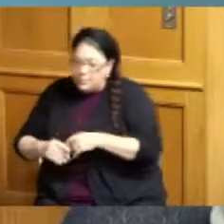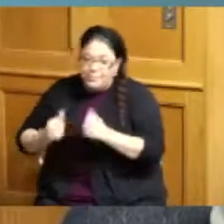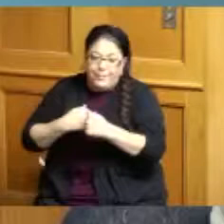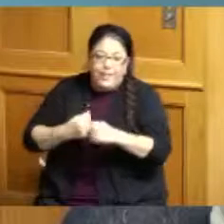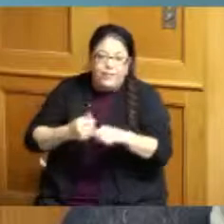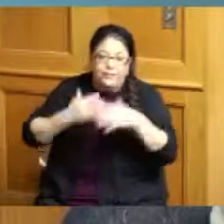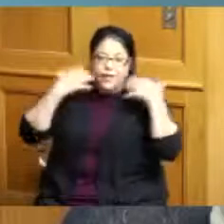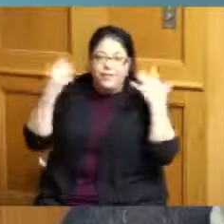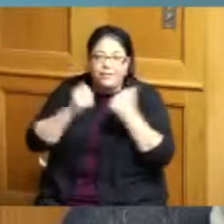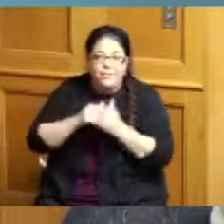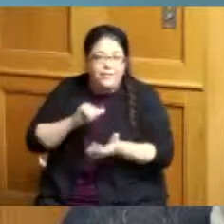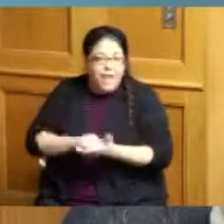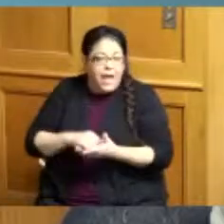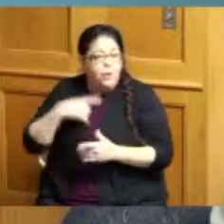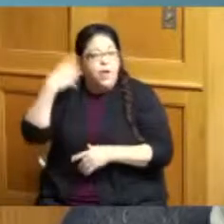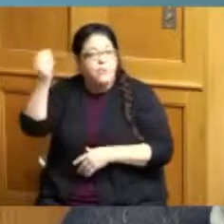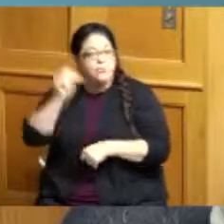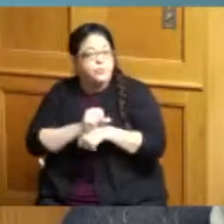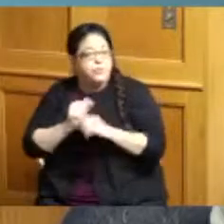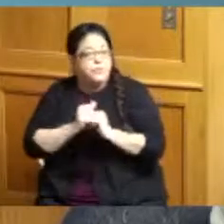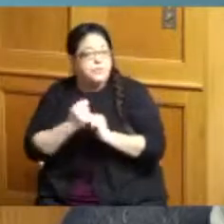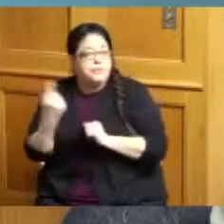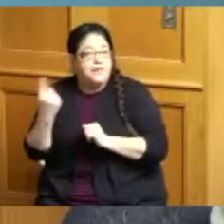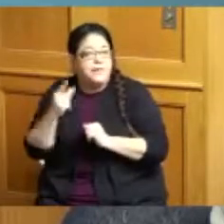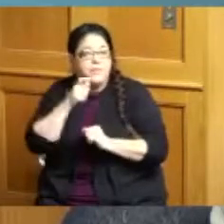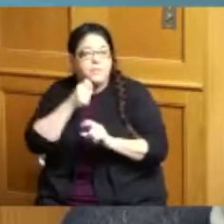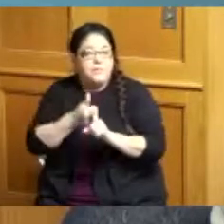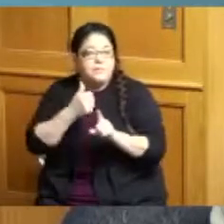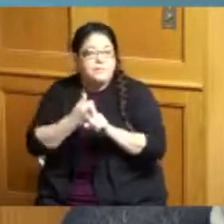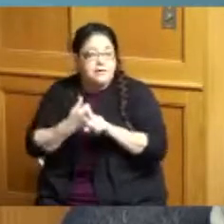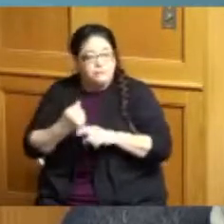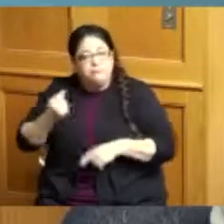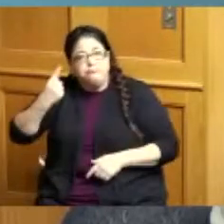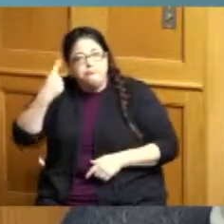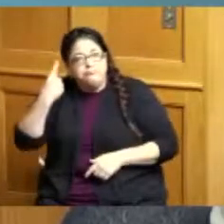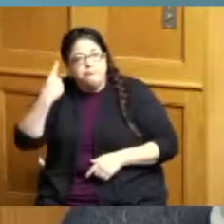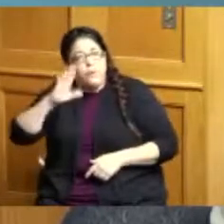when you go to work because somebody under kind of understands your plight and what you have to